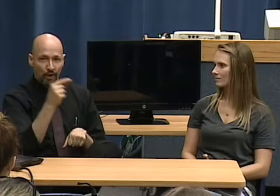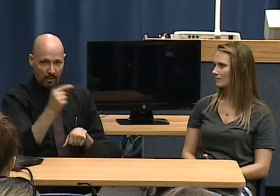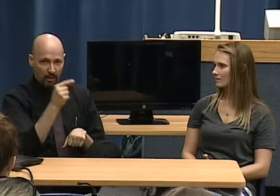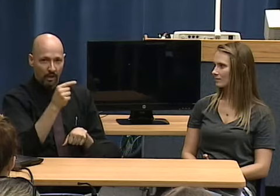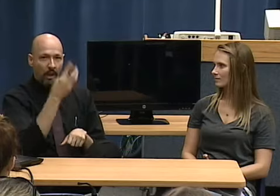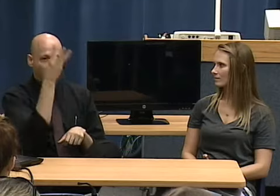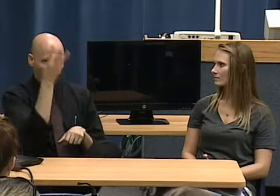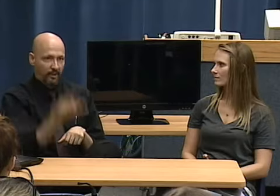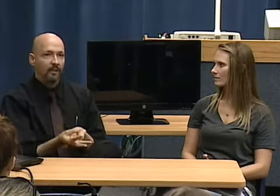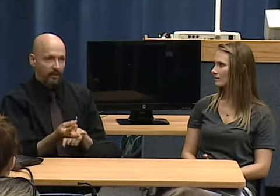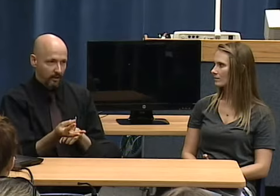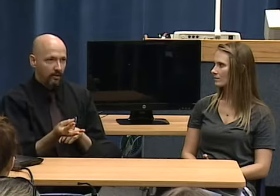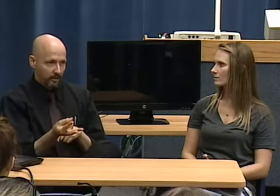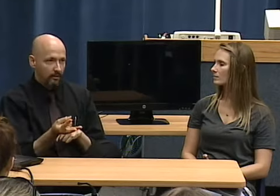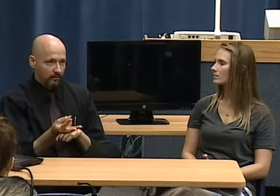Every Wednesday.